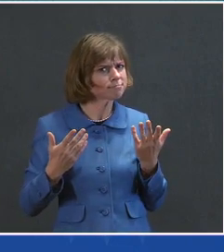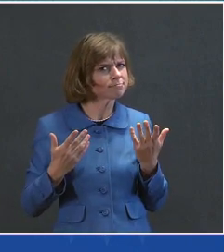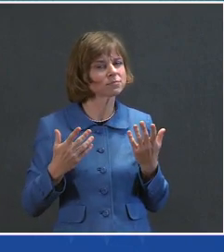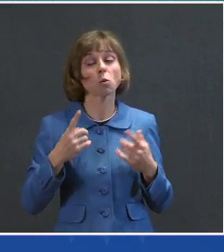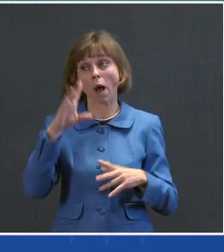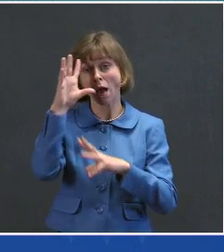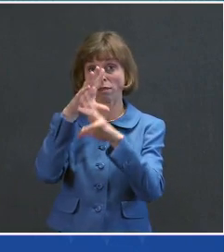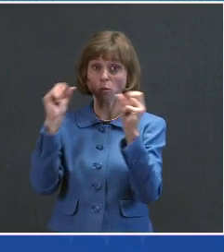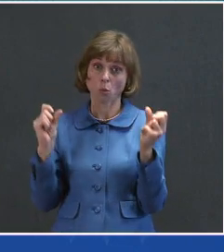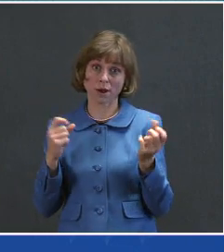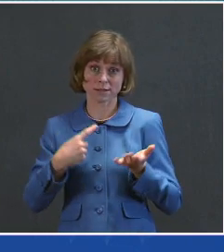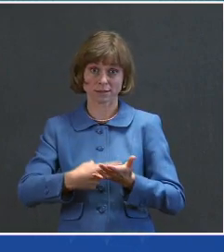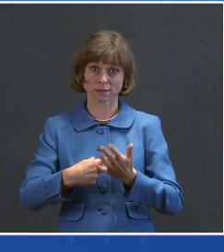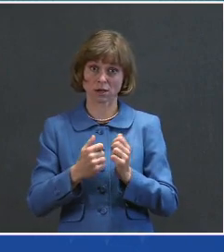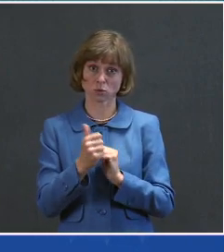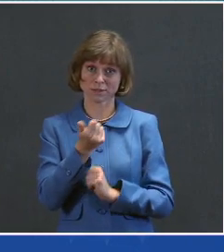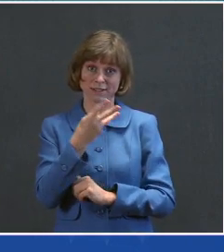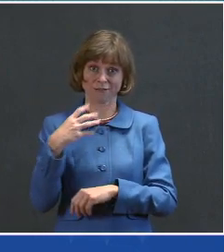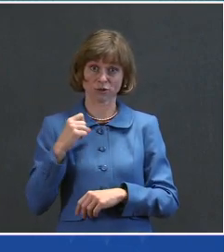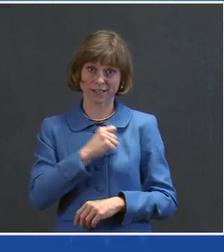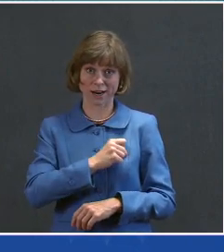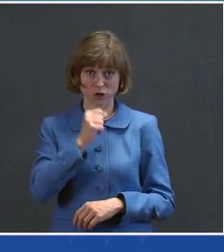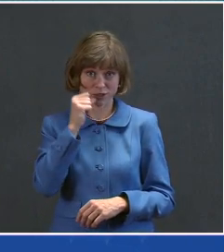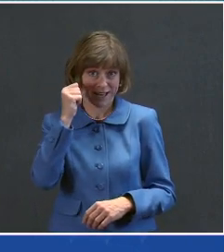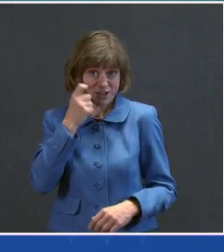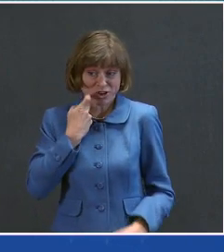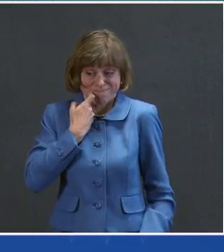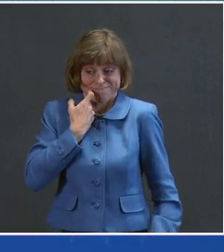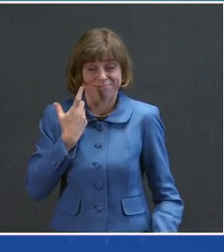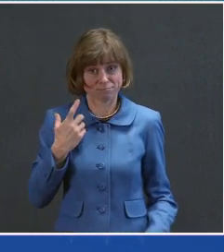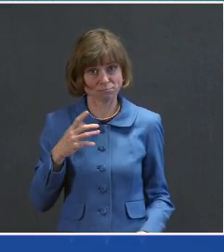with a number of senators just yesterday. Senator Manchin was certainly one of them,